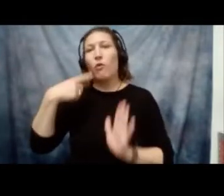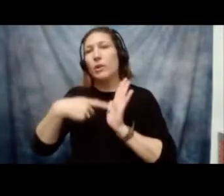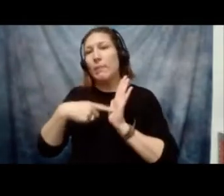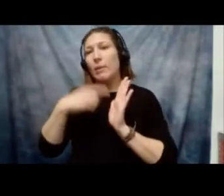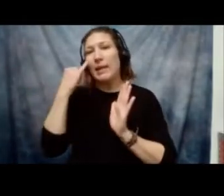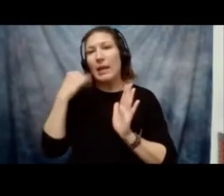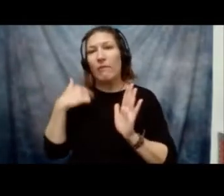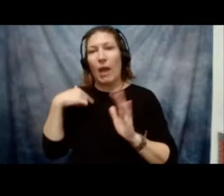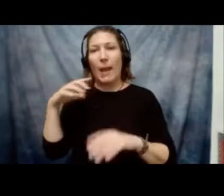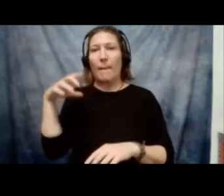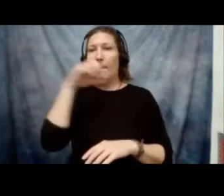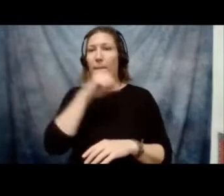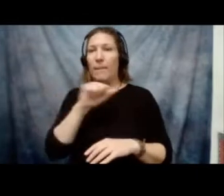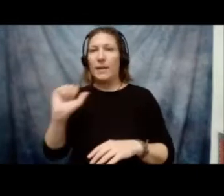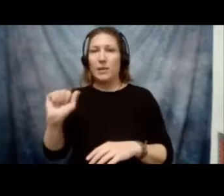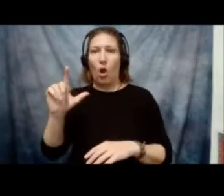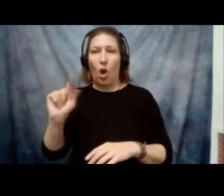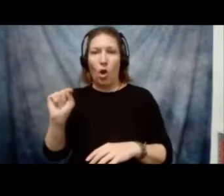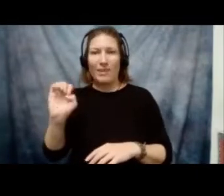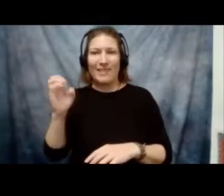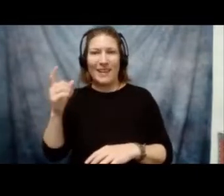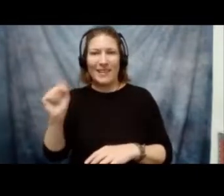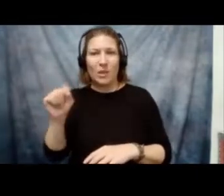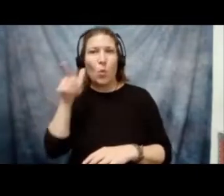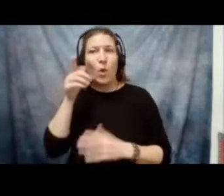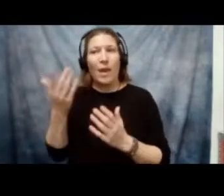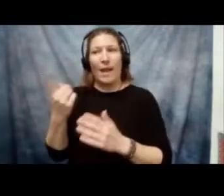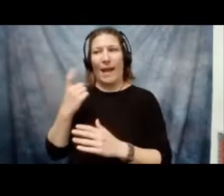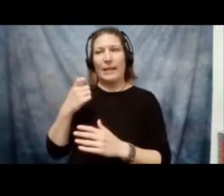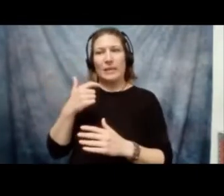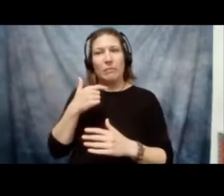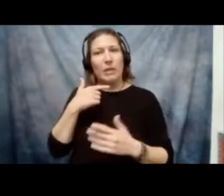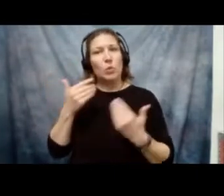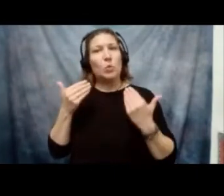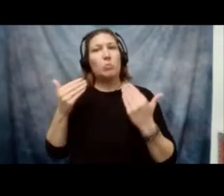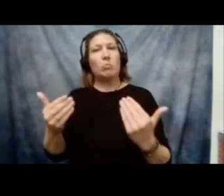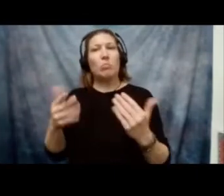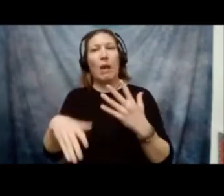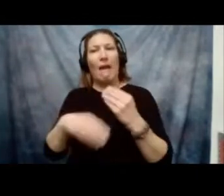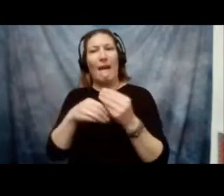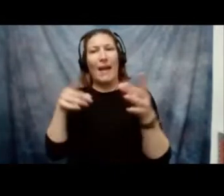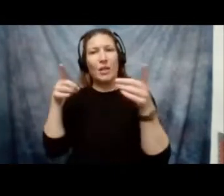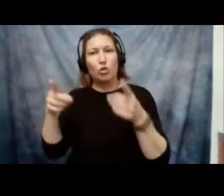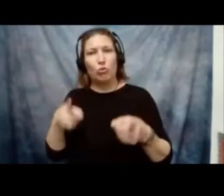it will ask me to either add a description or i can just mark it as decorative same thing with